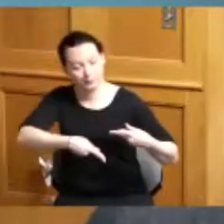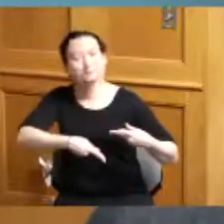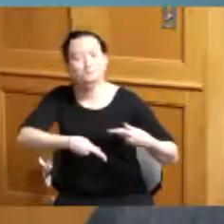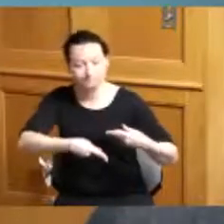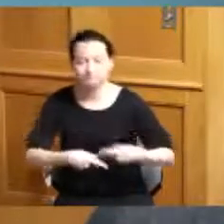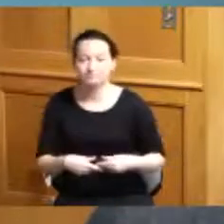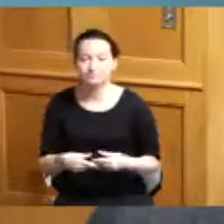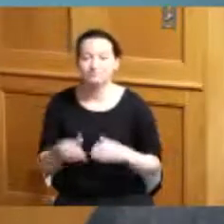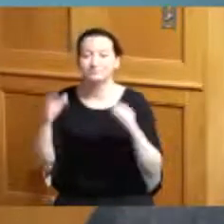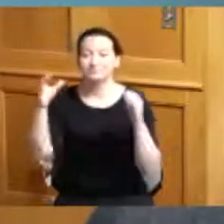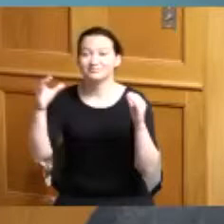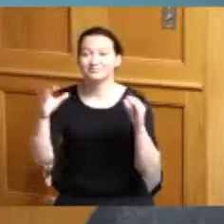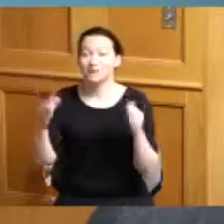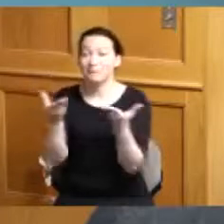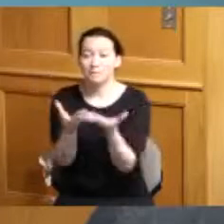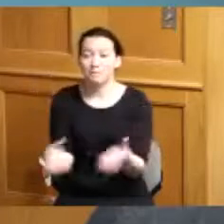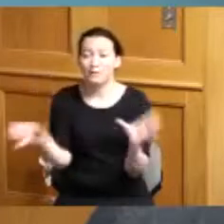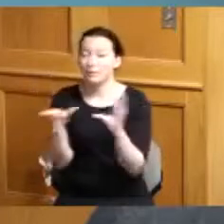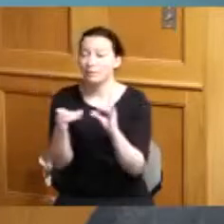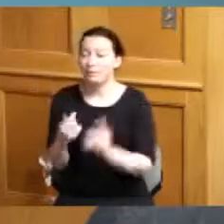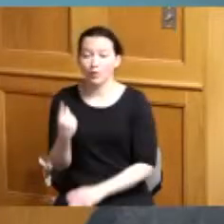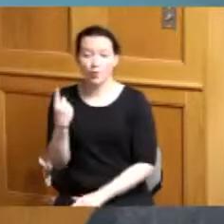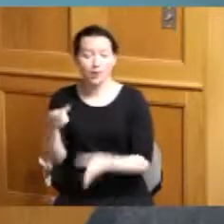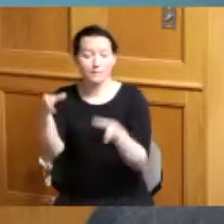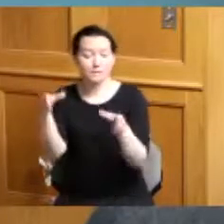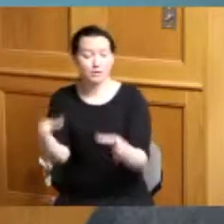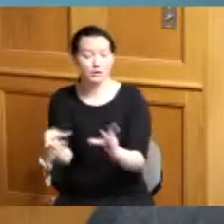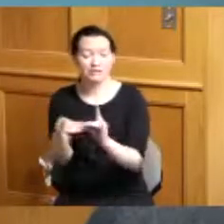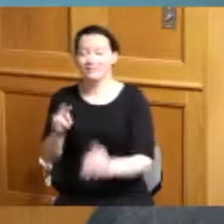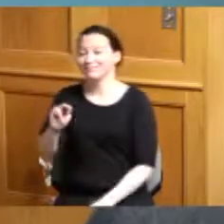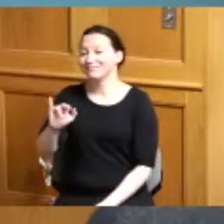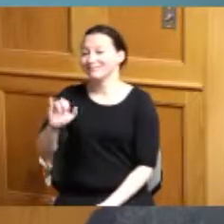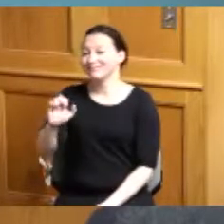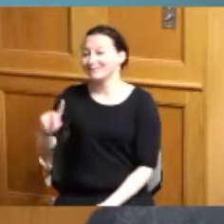I'm gonna go to public comment we've got one public comment Nick Tolbert